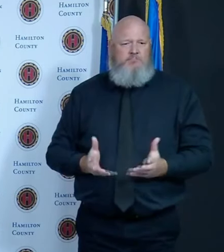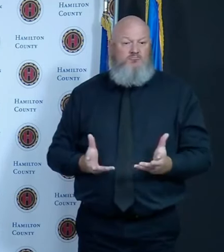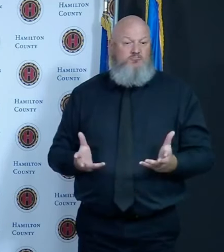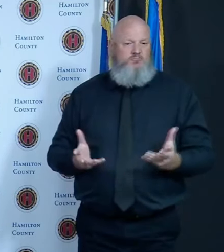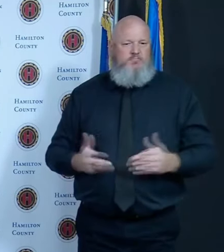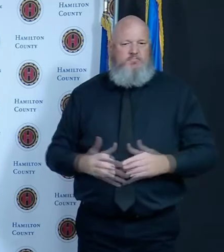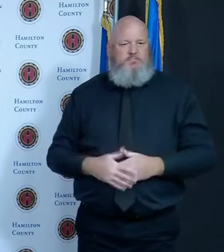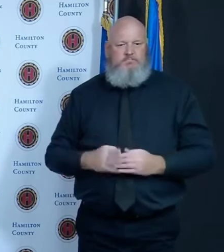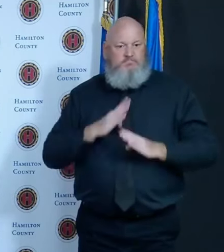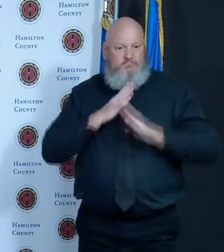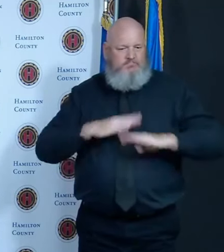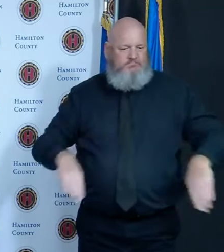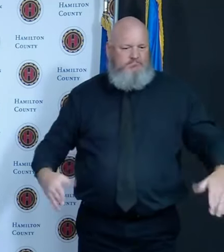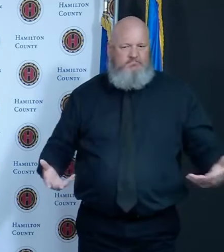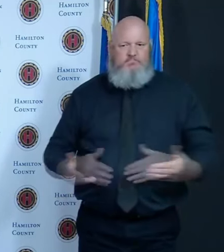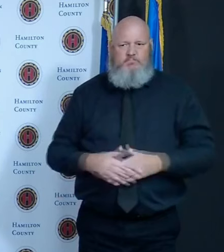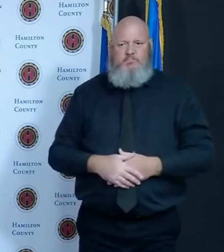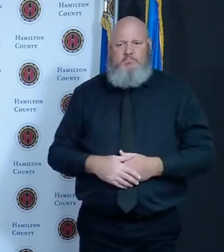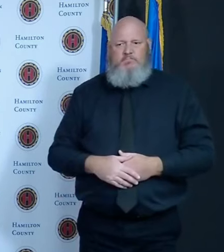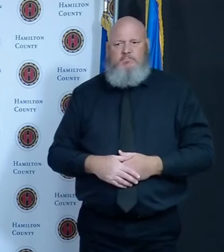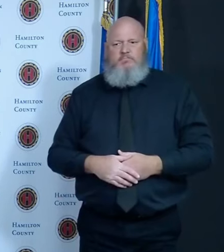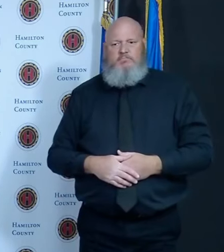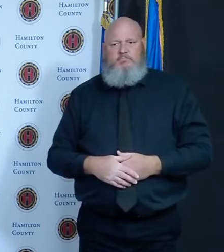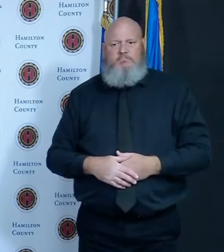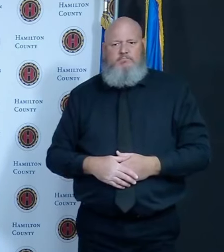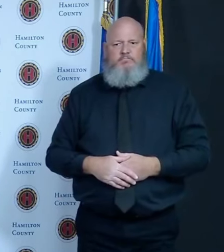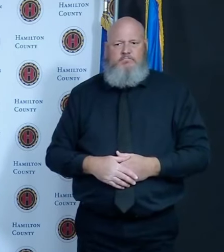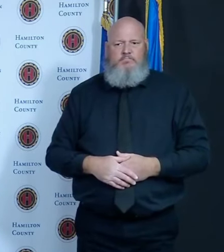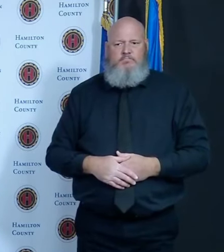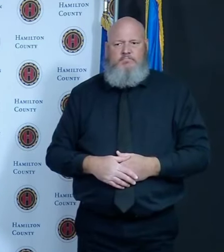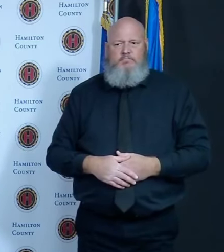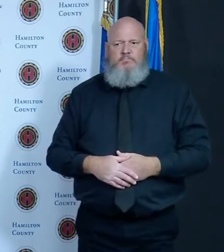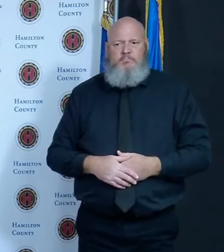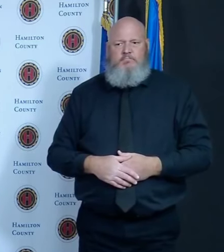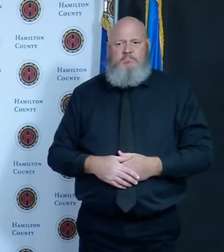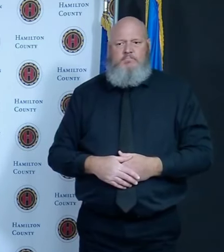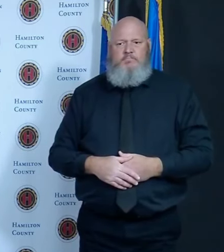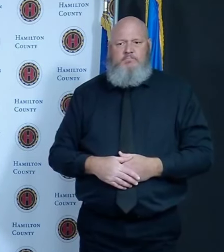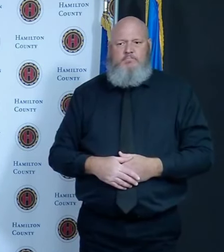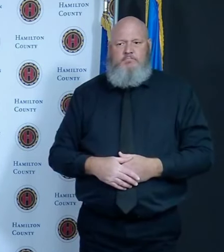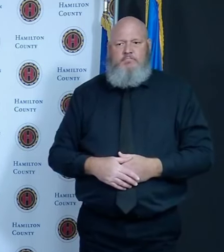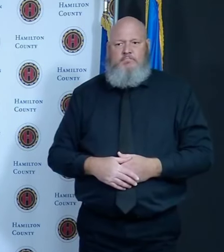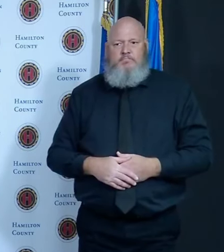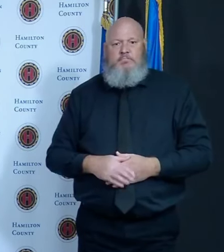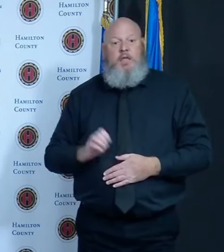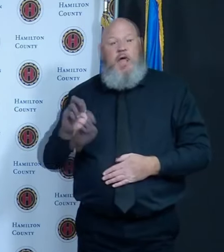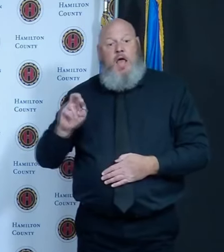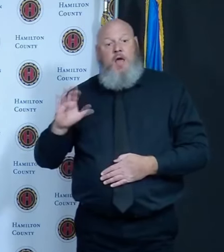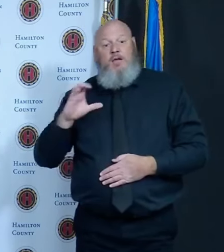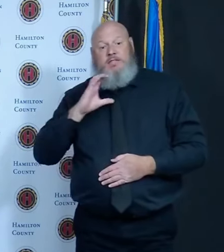just switch to some slides that I have about the African American Chamber